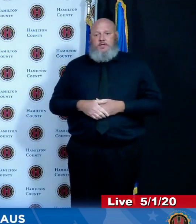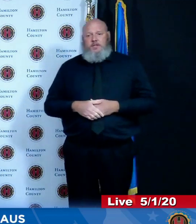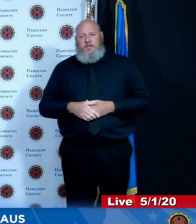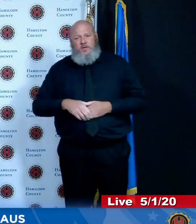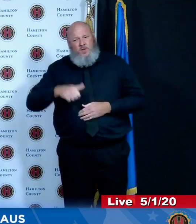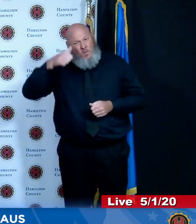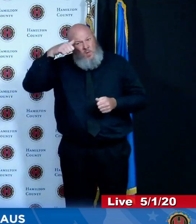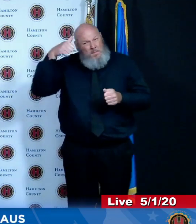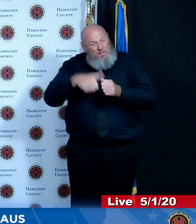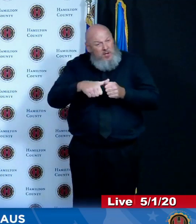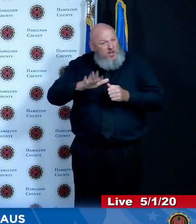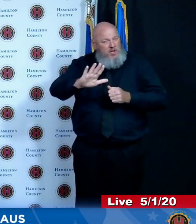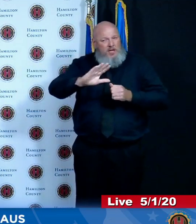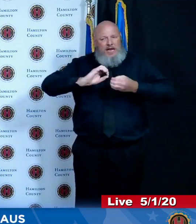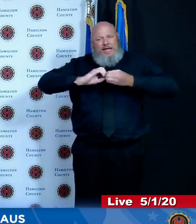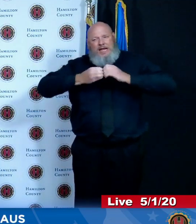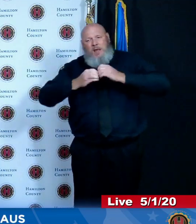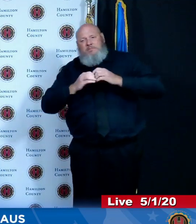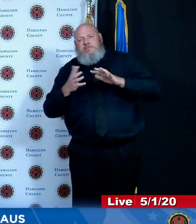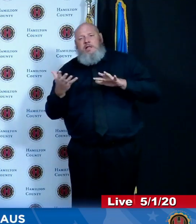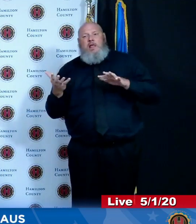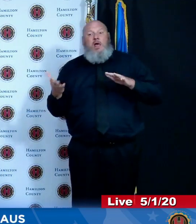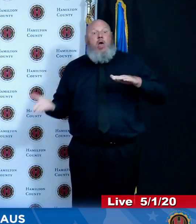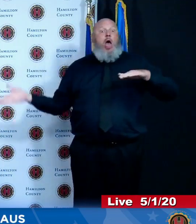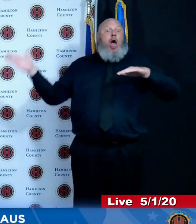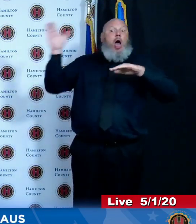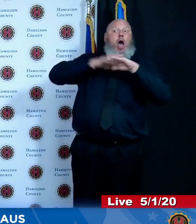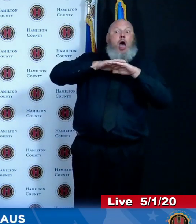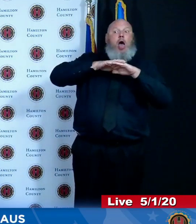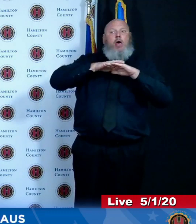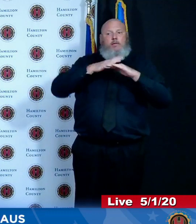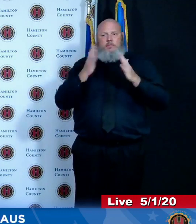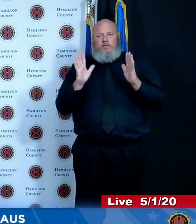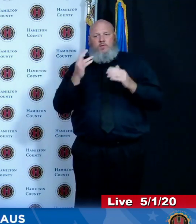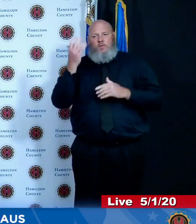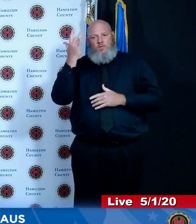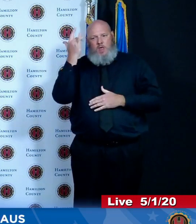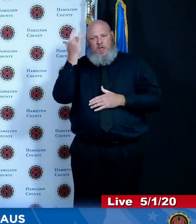different today because we didn't have a briefing on Wednesday and so I just want